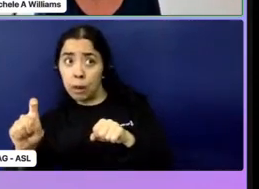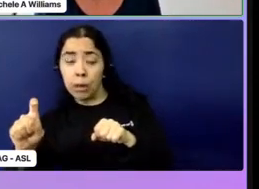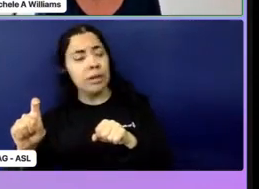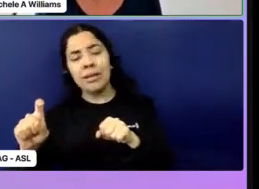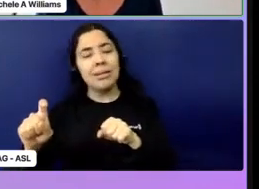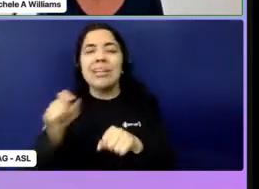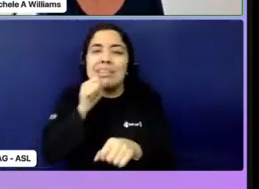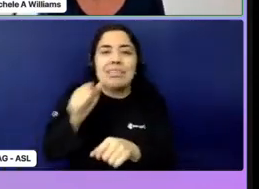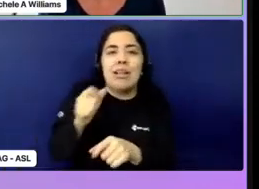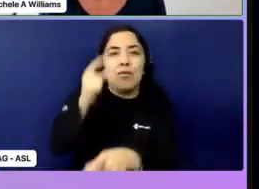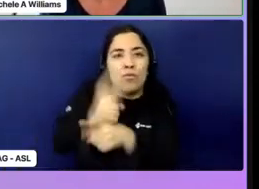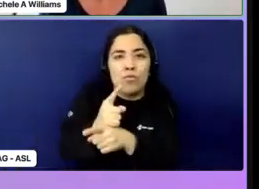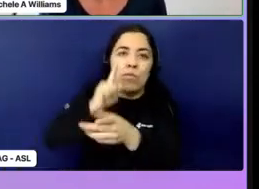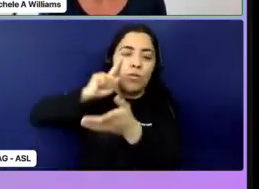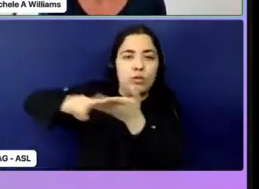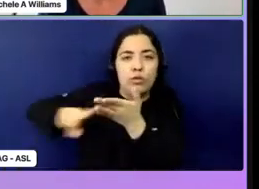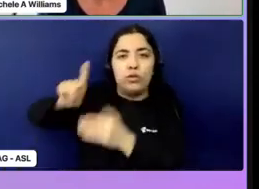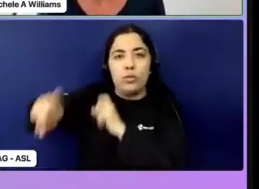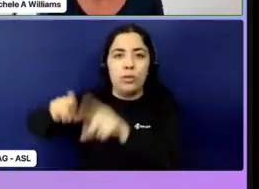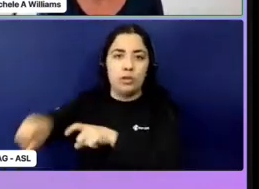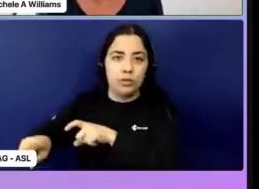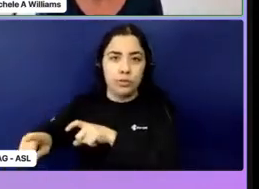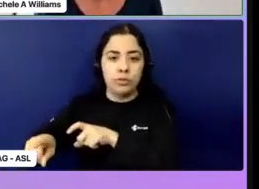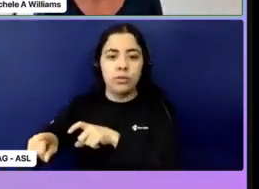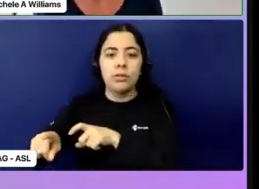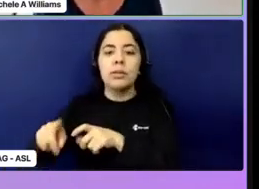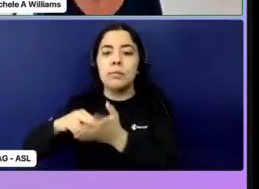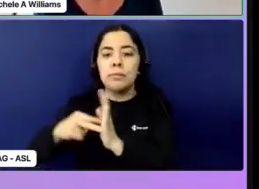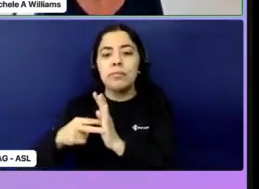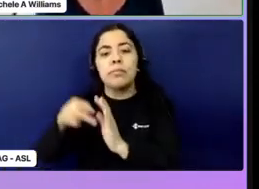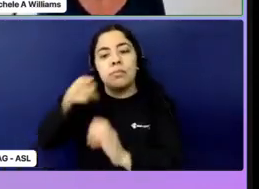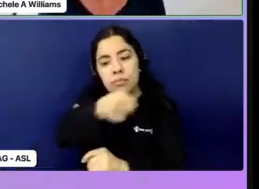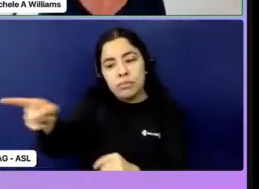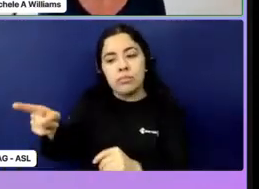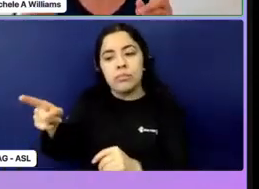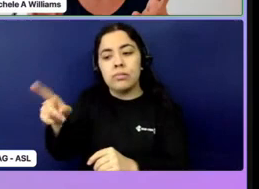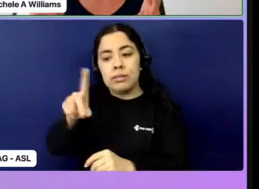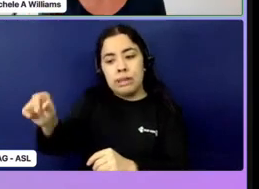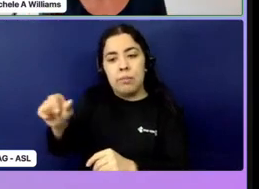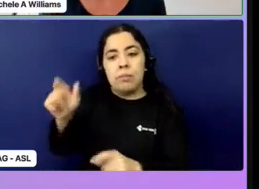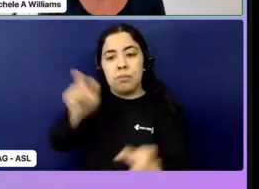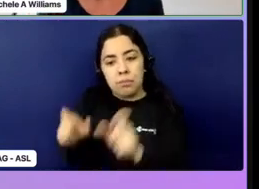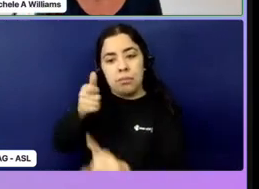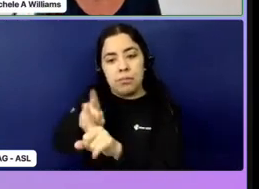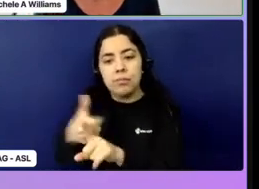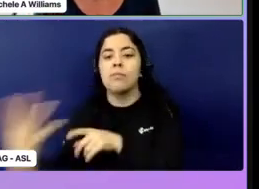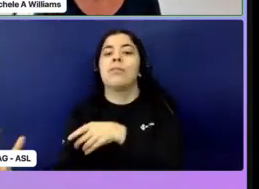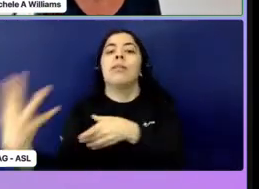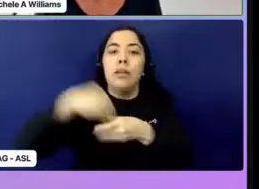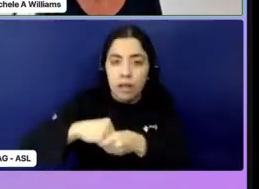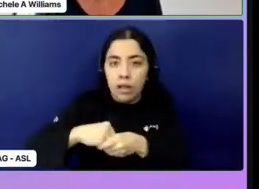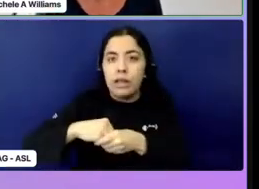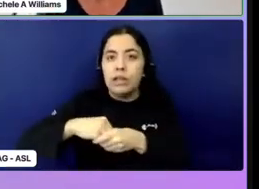question, that was title a alternate for this, is this accessible is not a research question, instead disabled